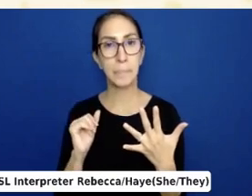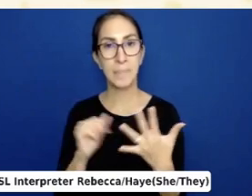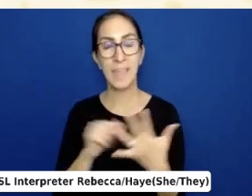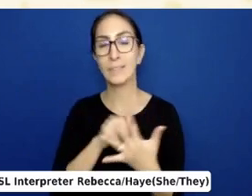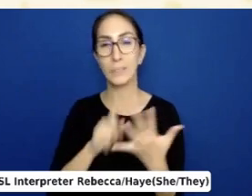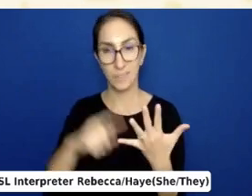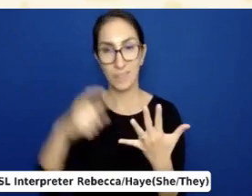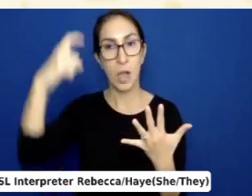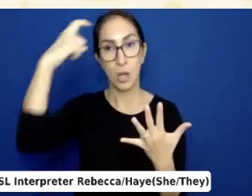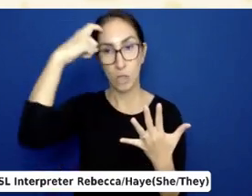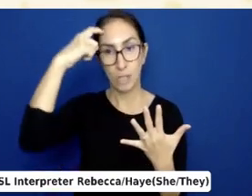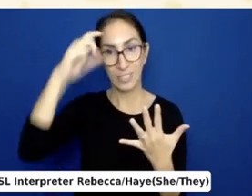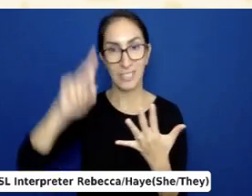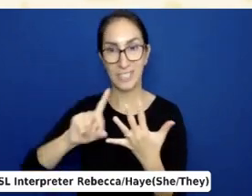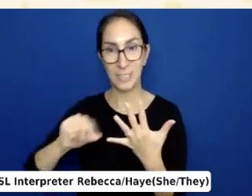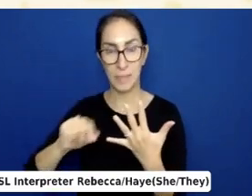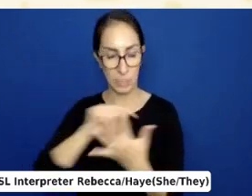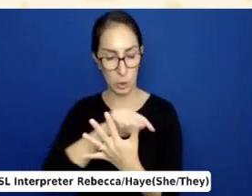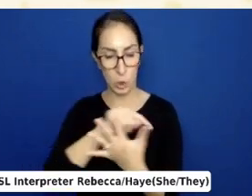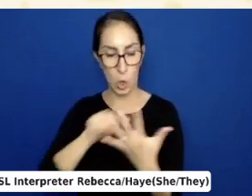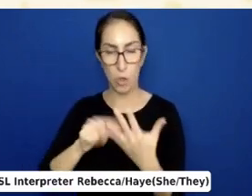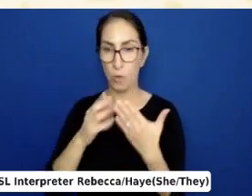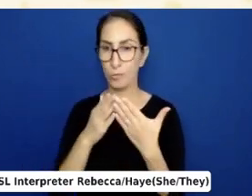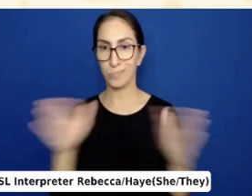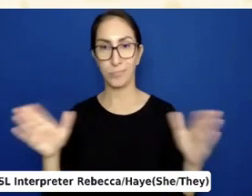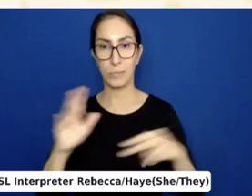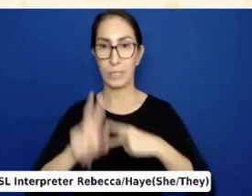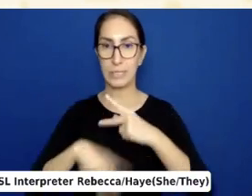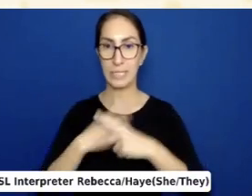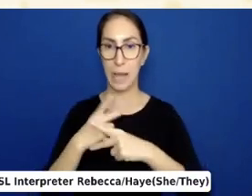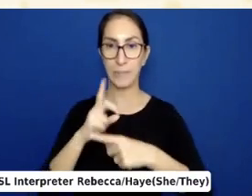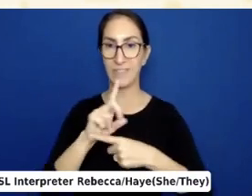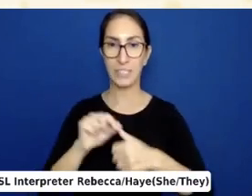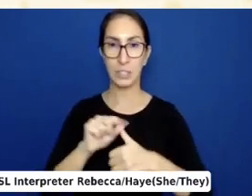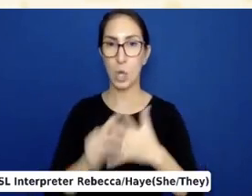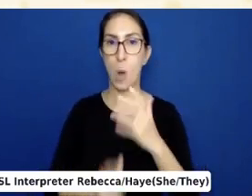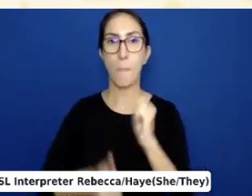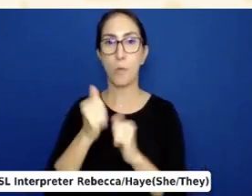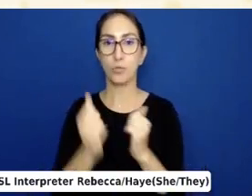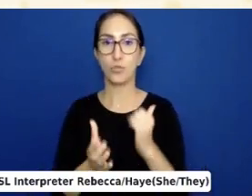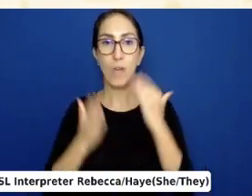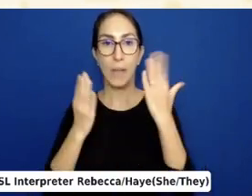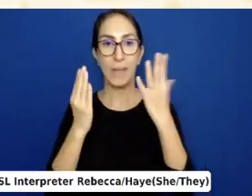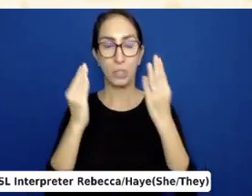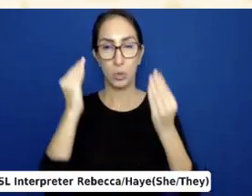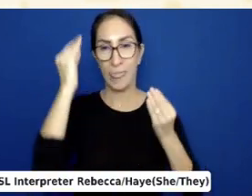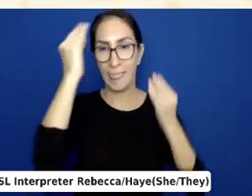Those type of disabilities will be the most recommended to think about when you are creating content.